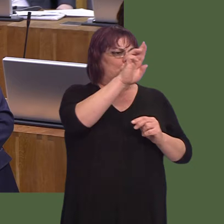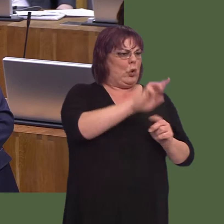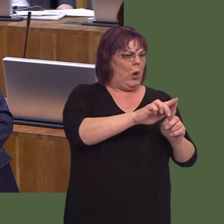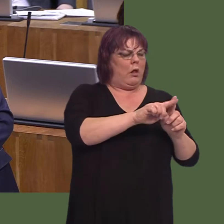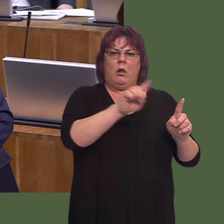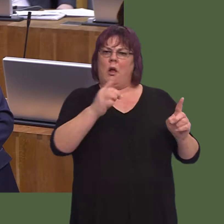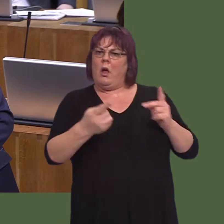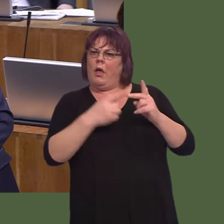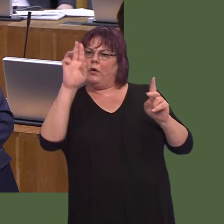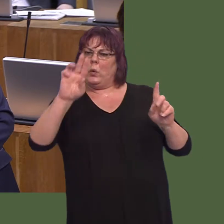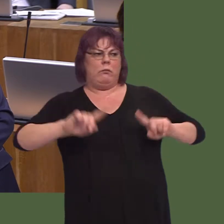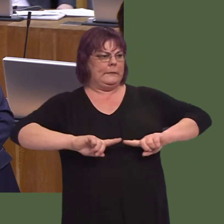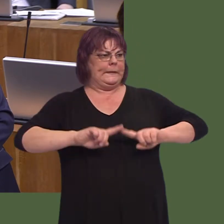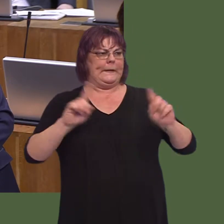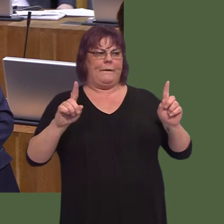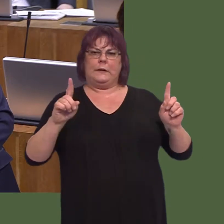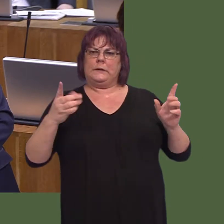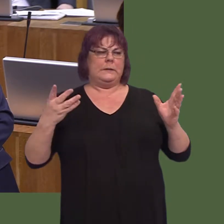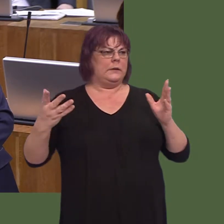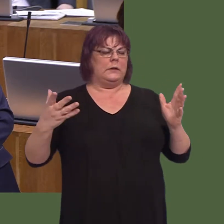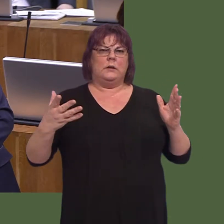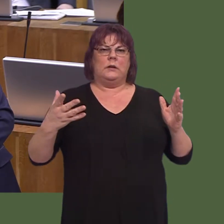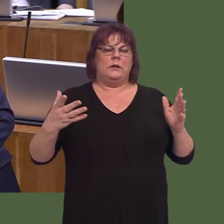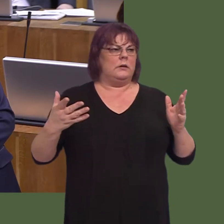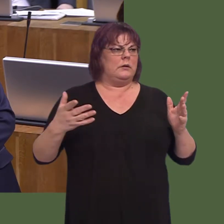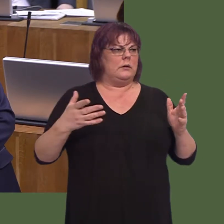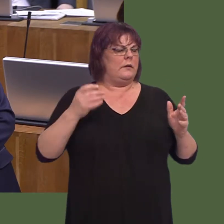if a child moved schools somehow there would then be a problem with having a different